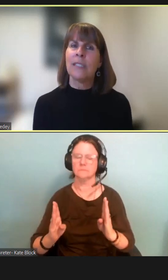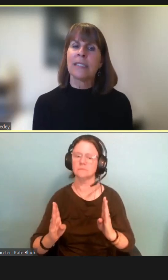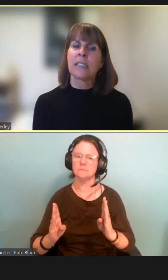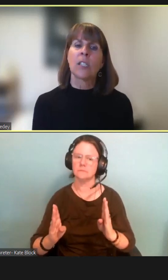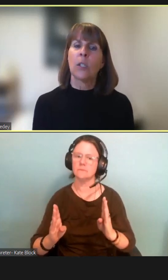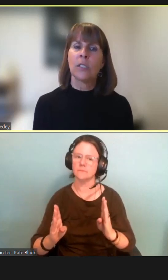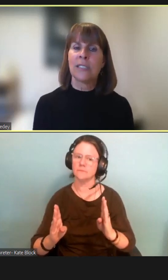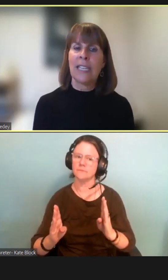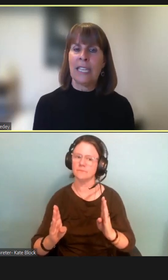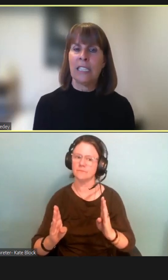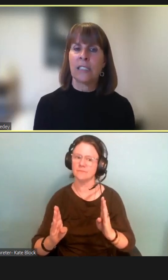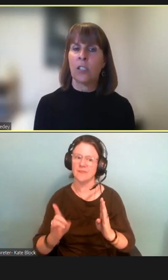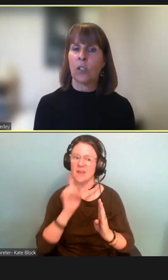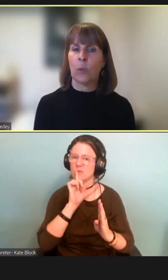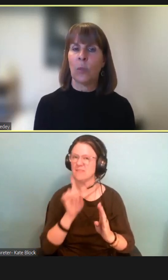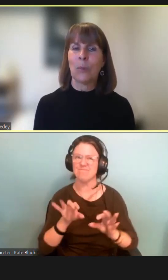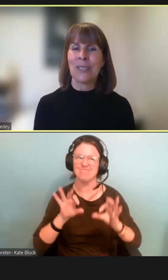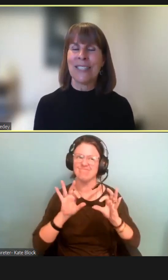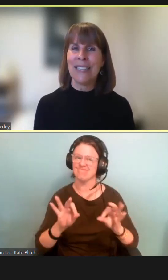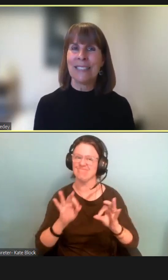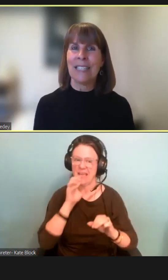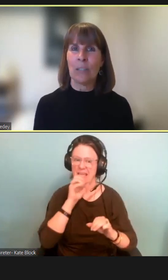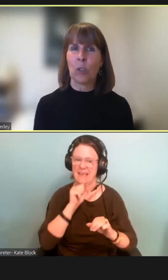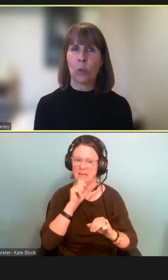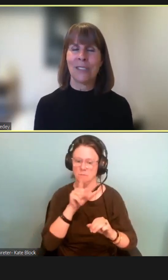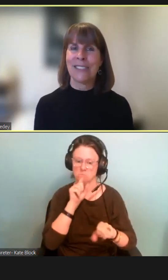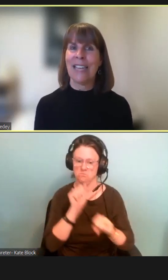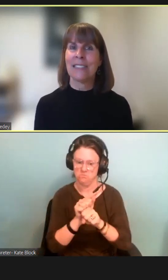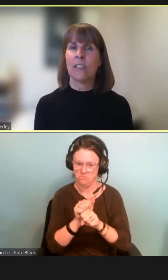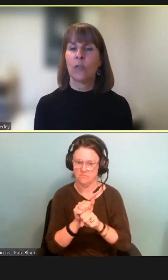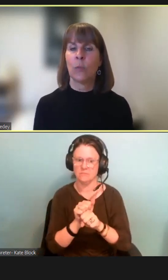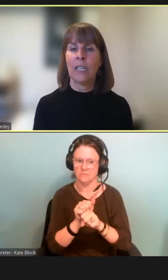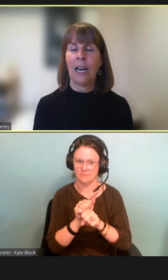the closest age that you're going to be able to get and closest to exit from EI